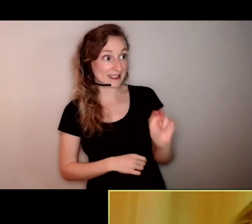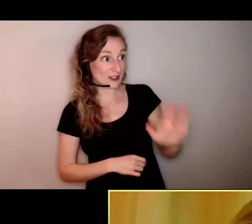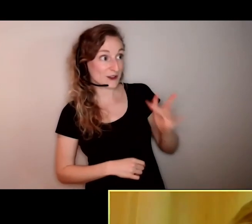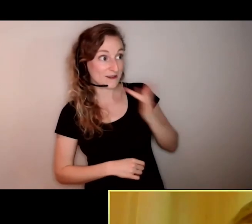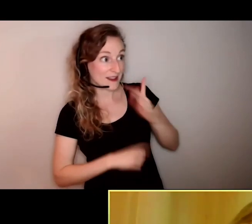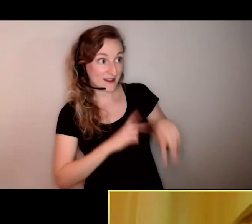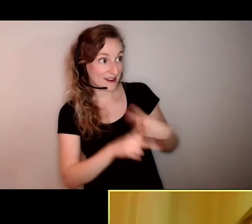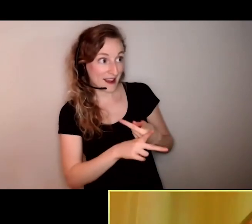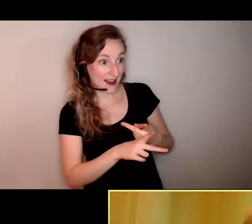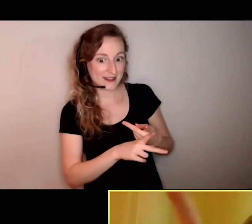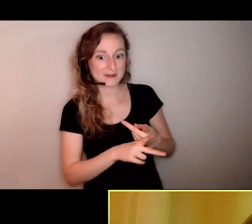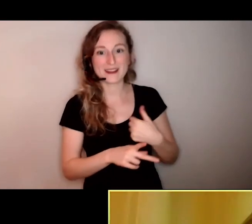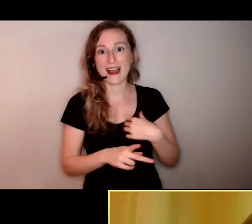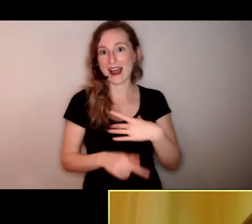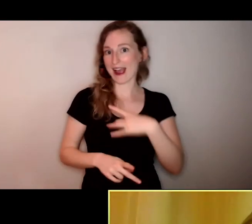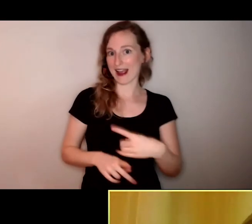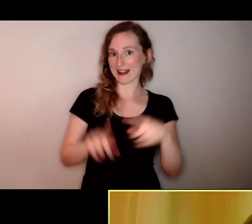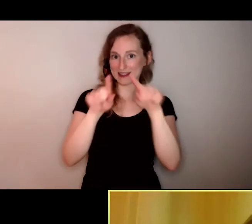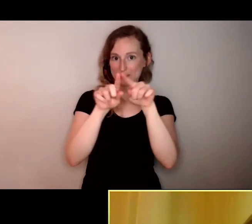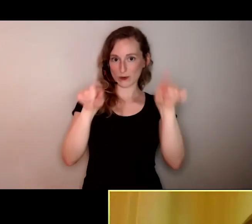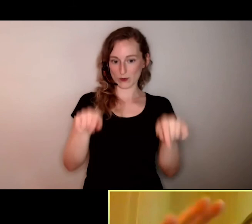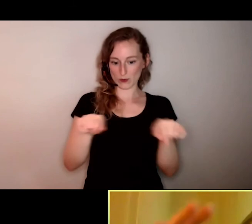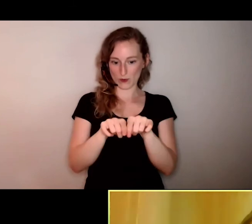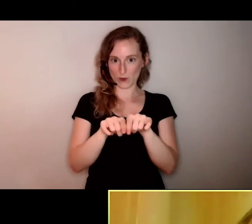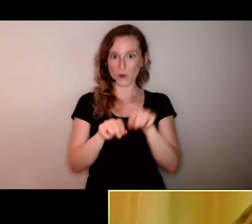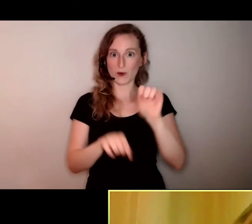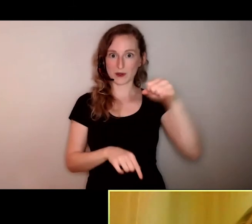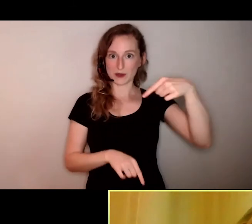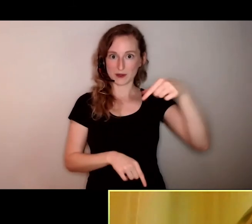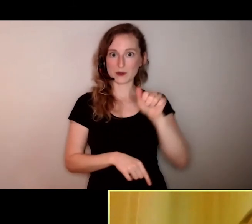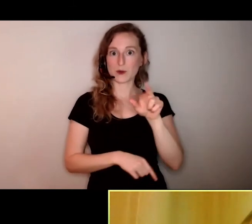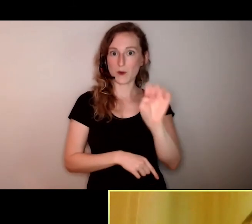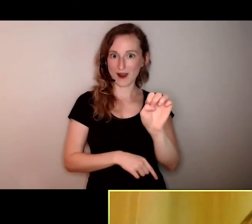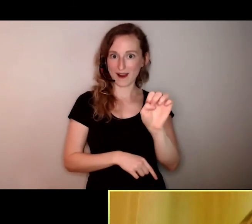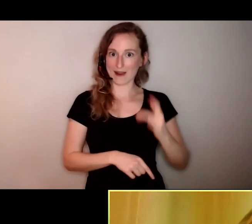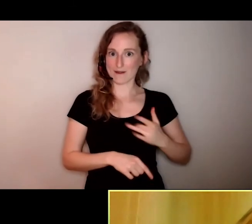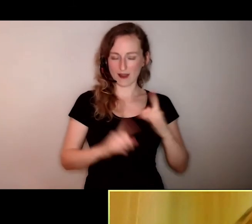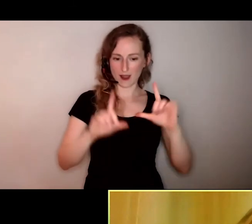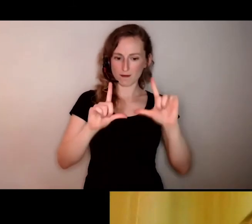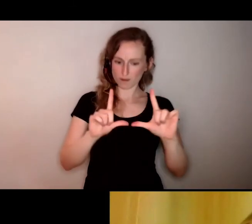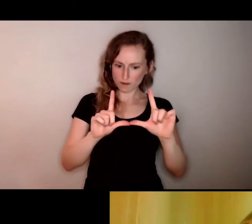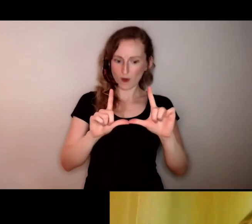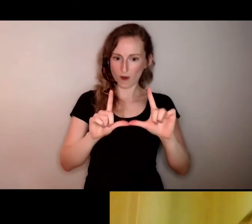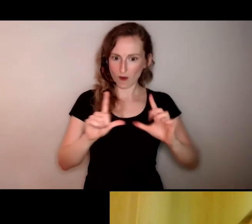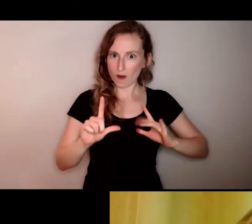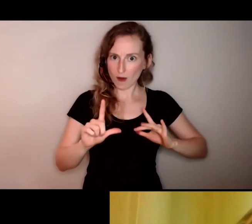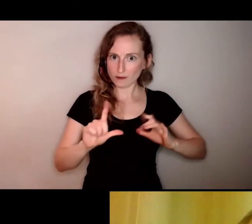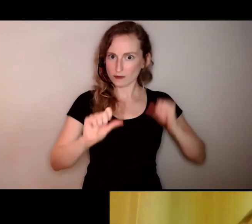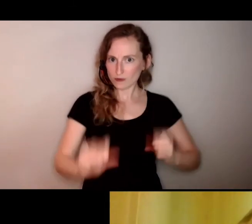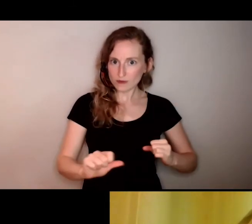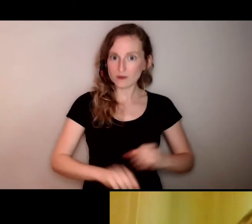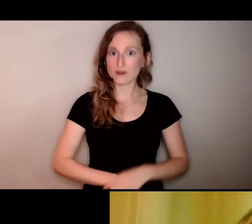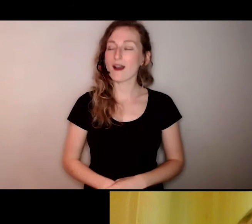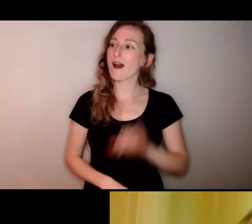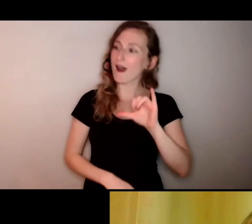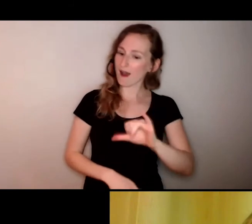I like shapes that are even with an even number of side like a square.